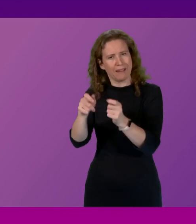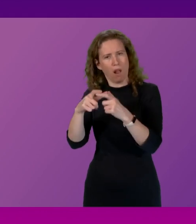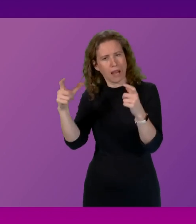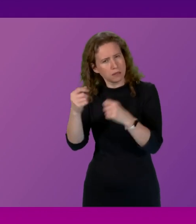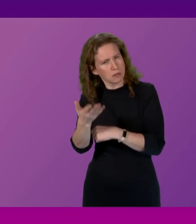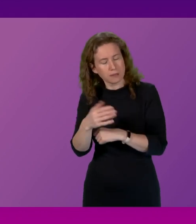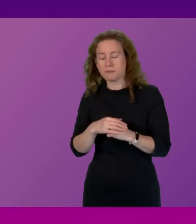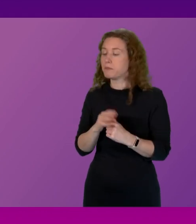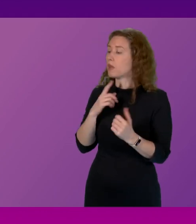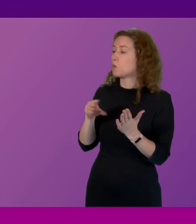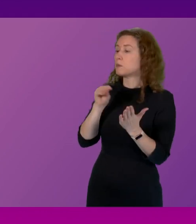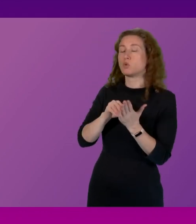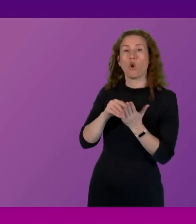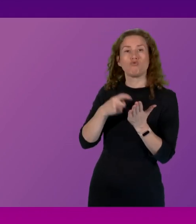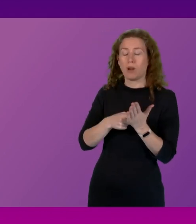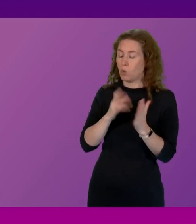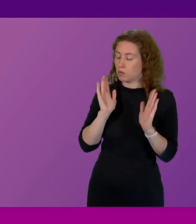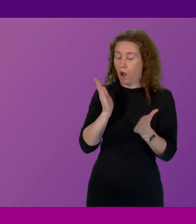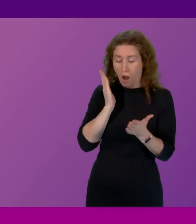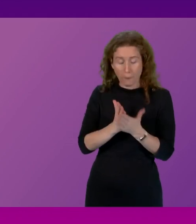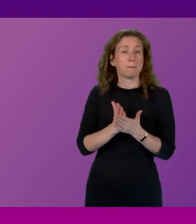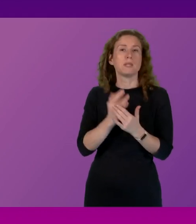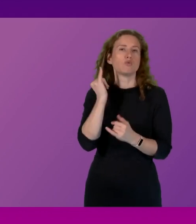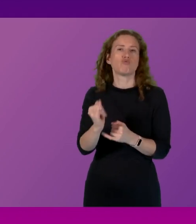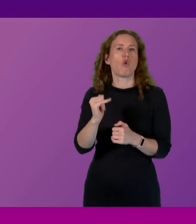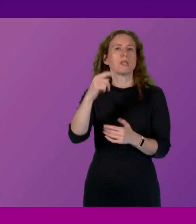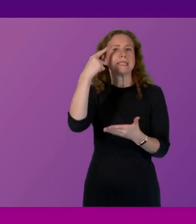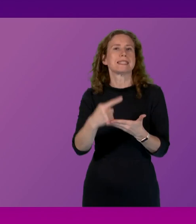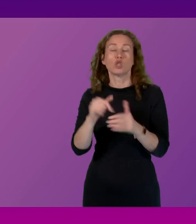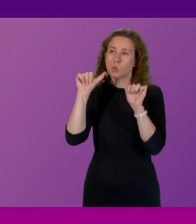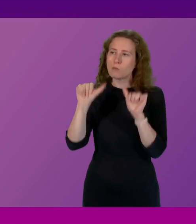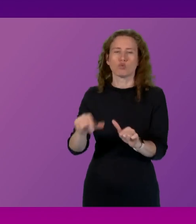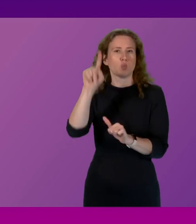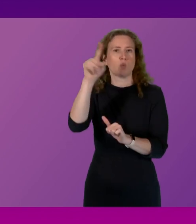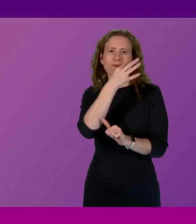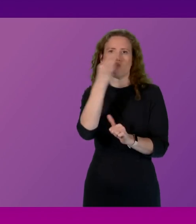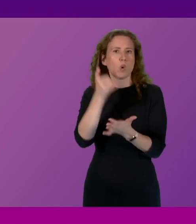I have gone on record as saying that I think that it is the wrong decision to approve Rosebank